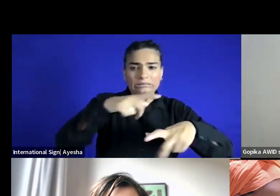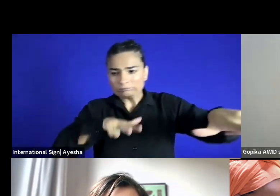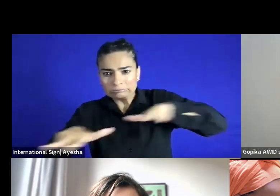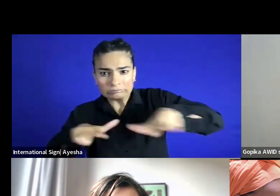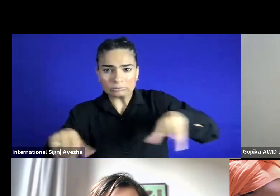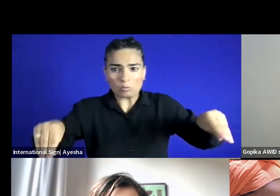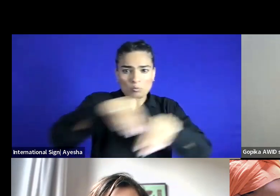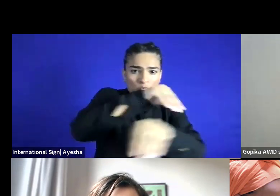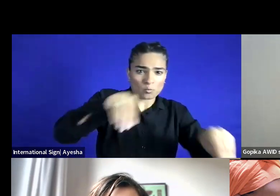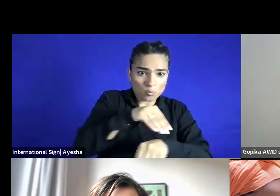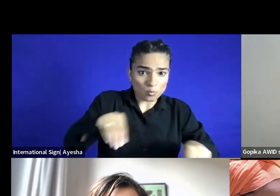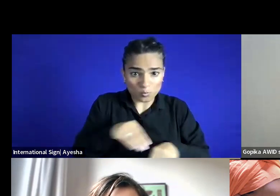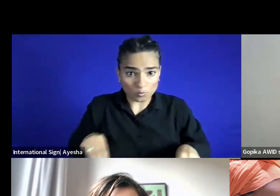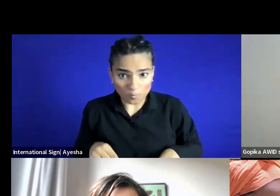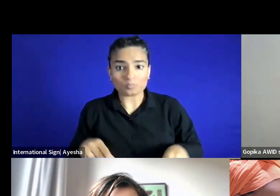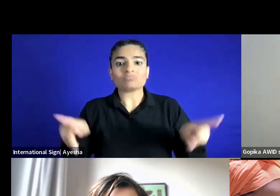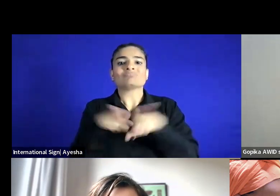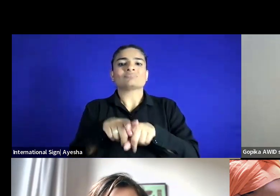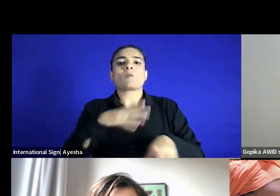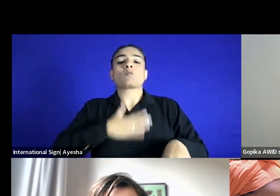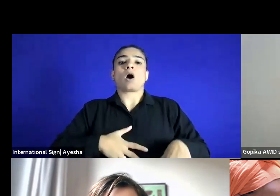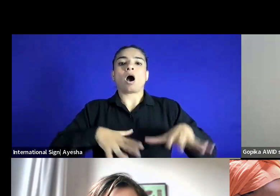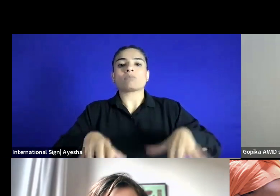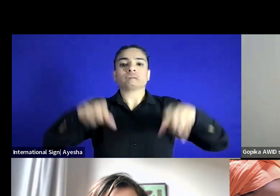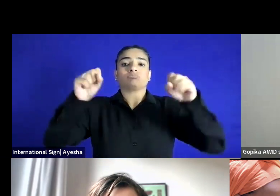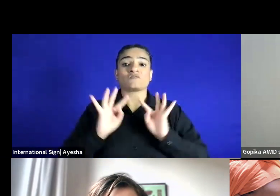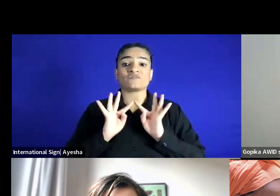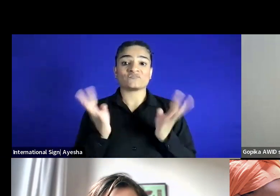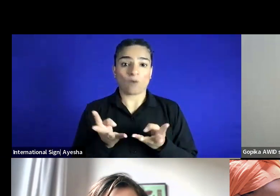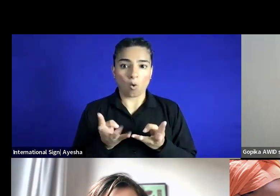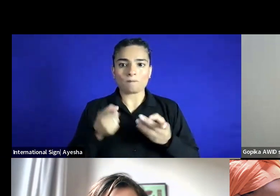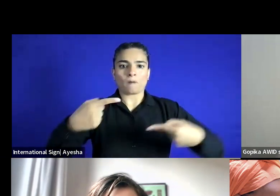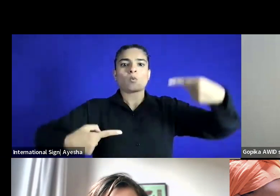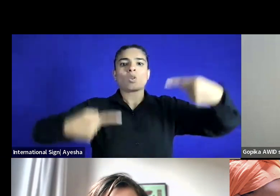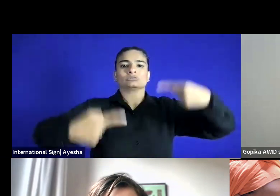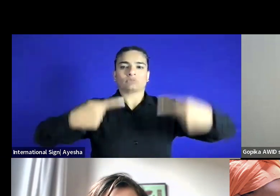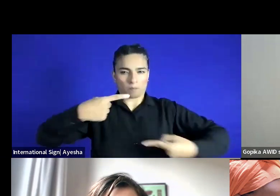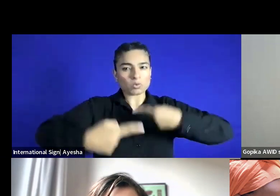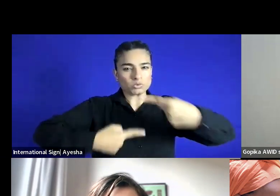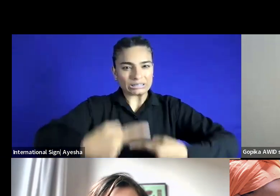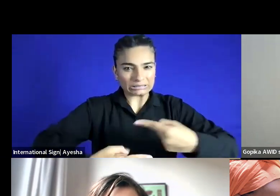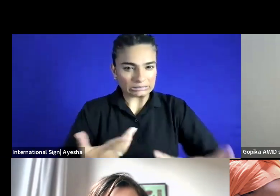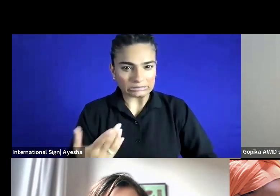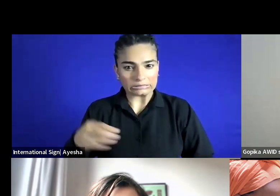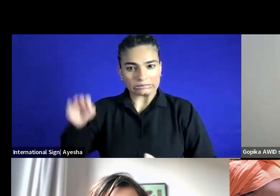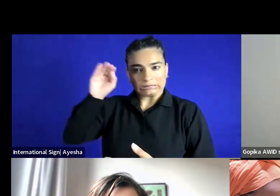the forum is also a political process for us. And so we recognize that apart from the logistics themselves,